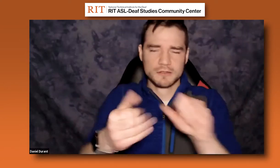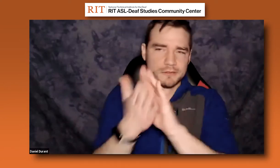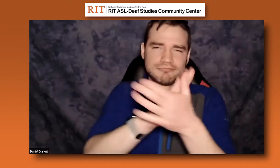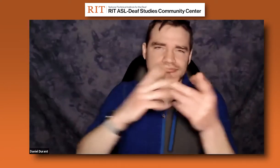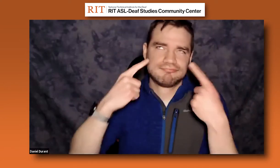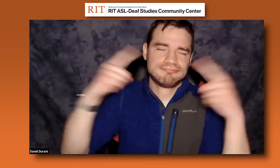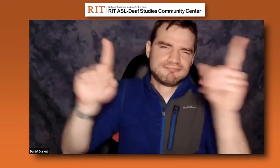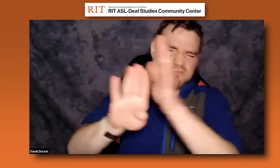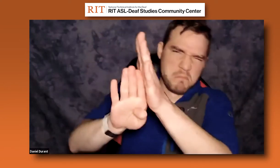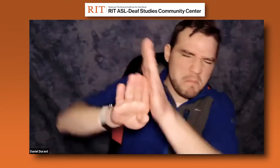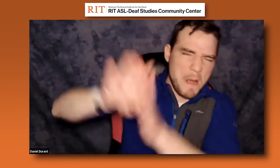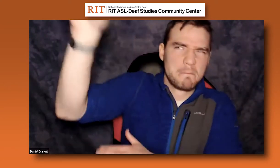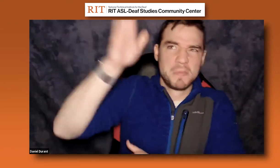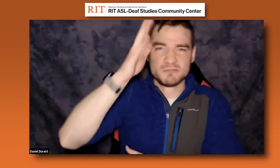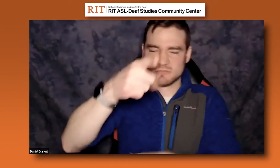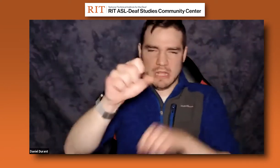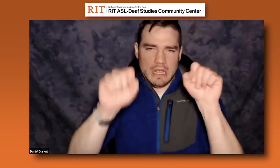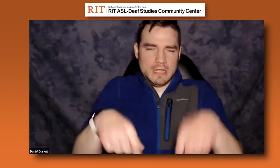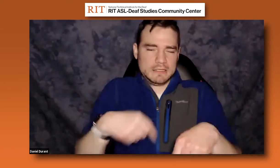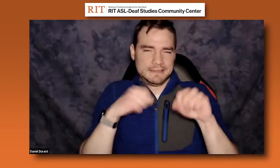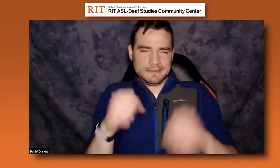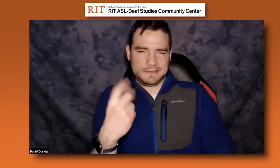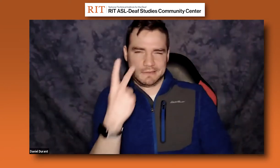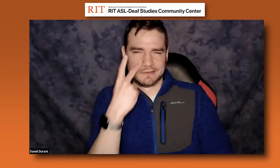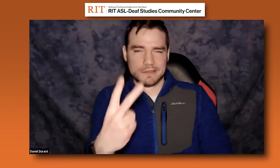"You could be famous, you could be successful,